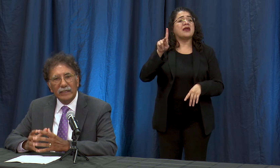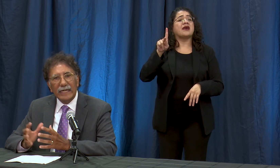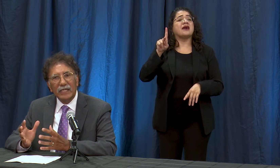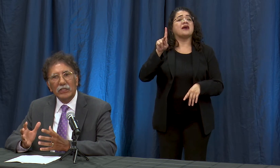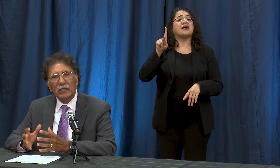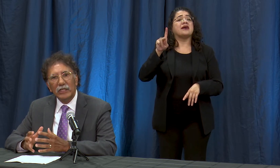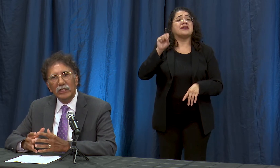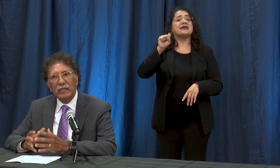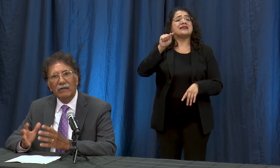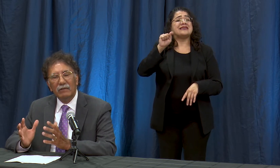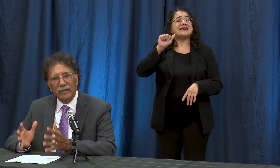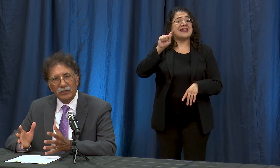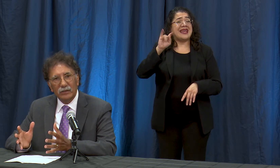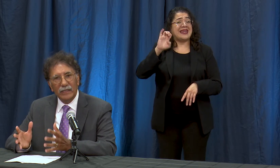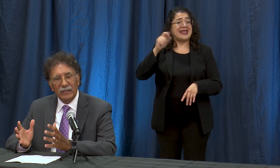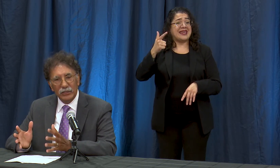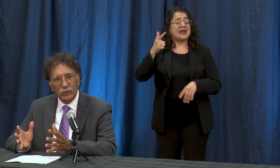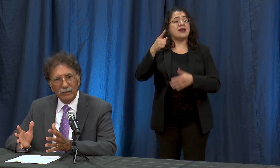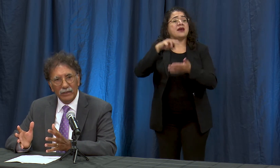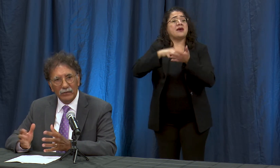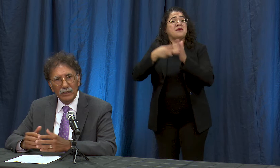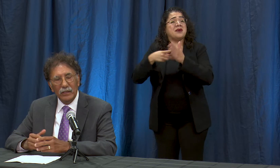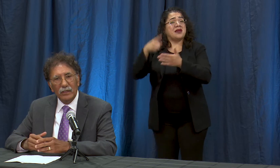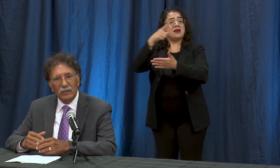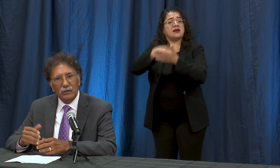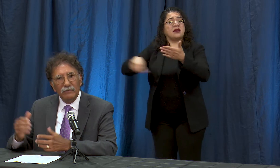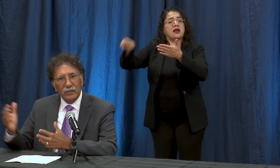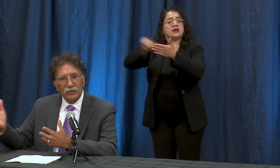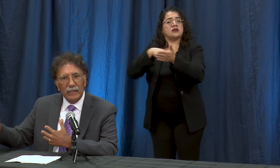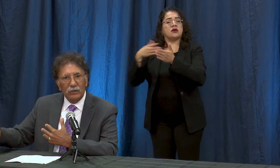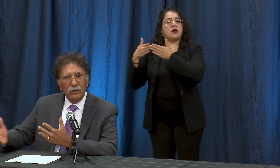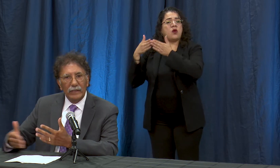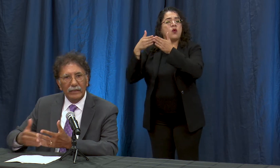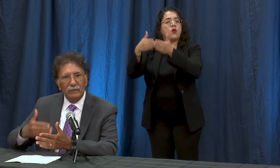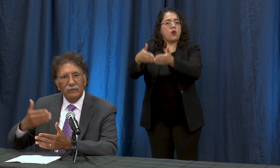cancellation of a vessel in this trade route so the vessels that only come from